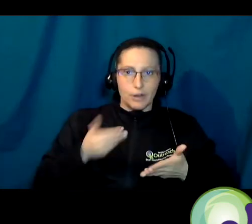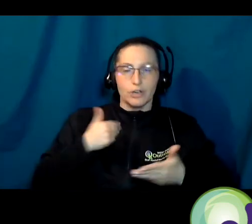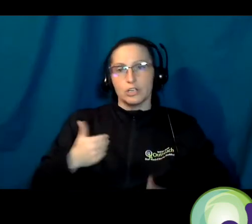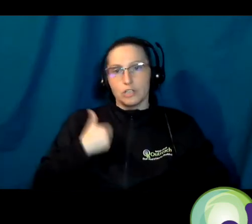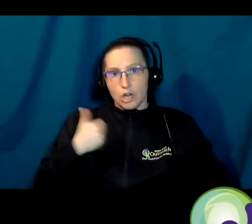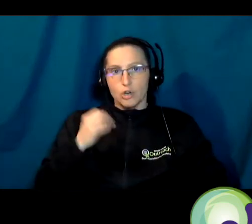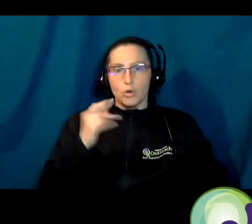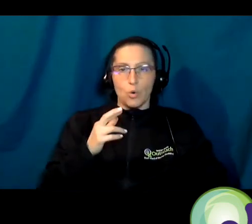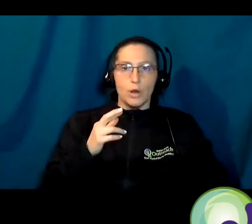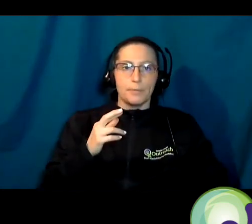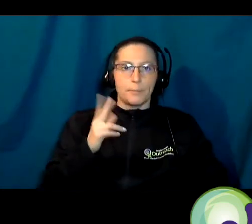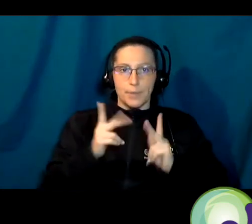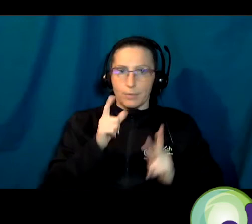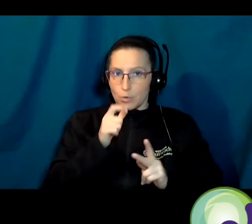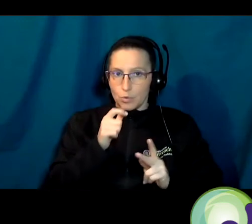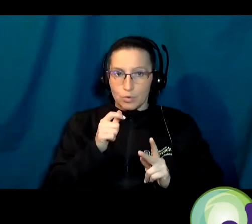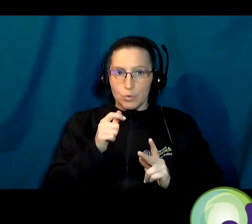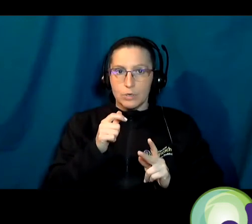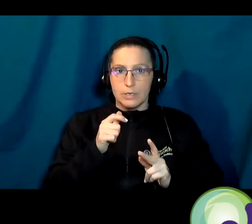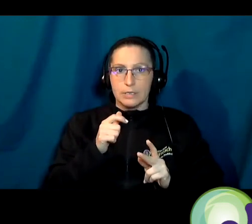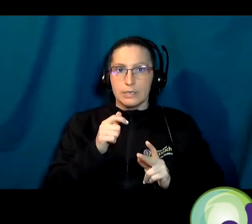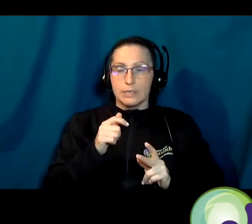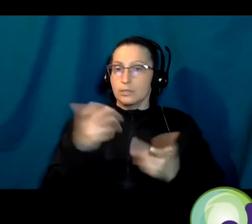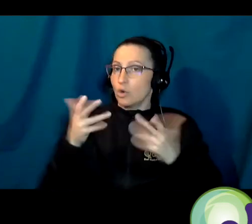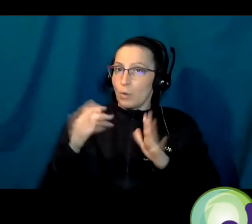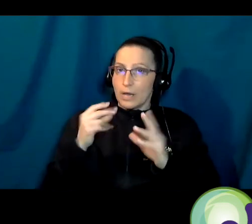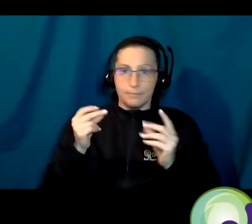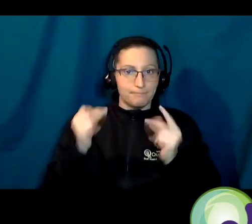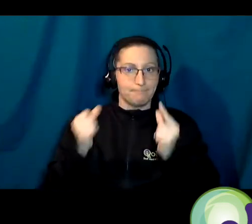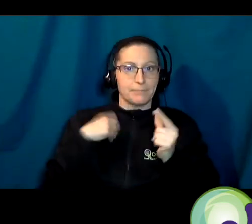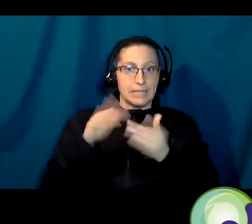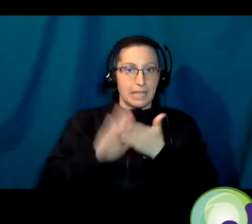individuals choosing either not looking at post secondary immediately or not choosing to go to